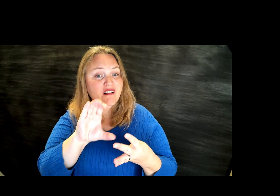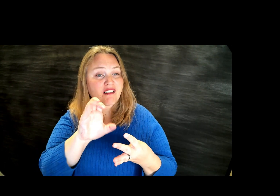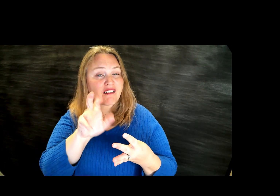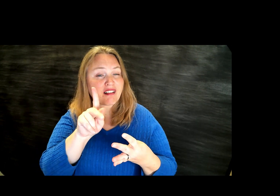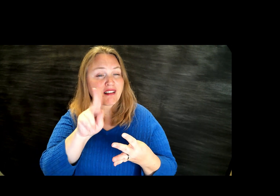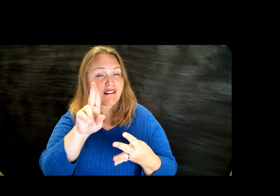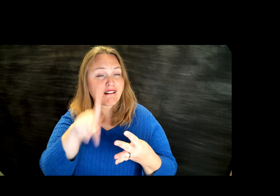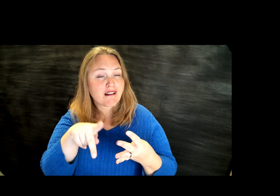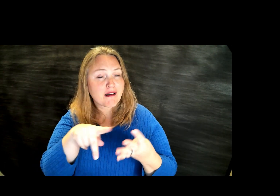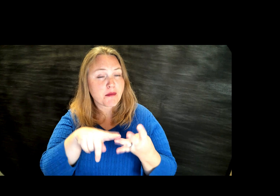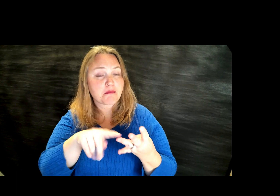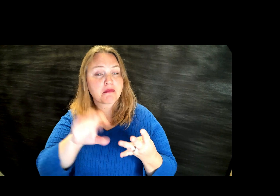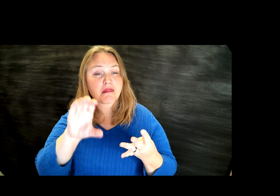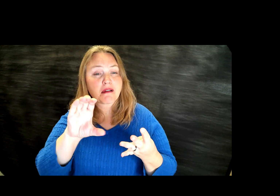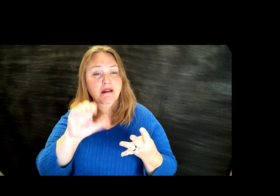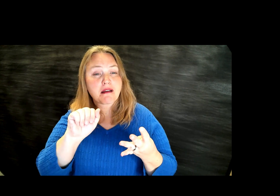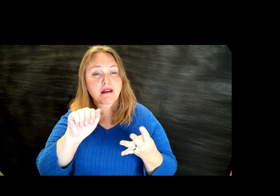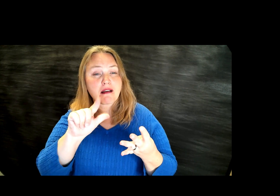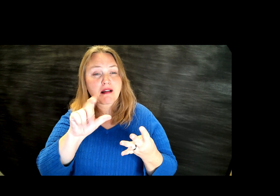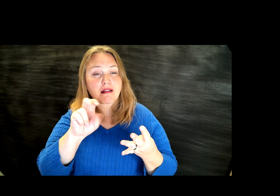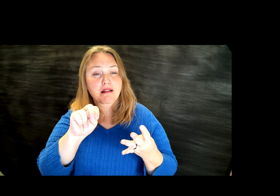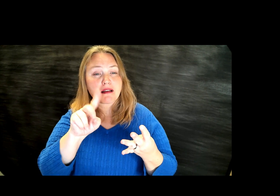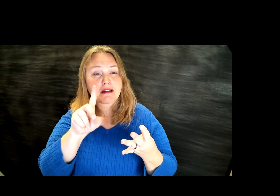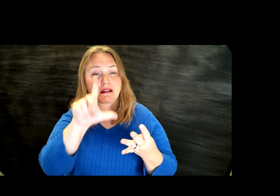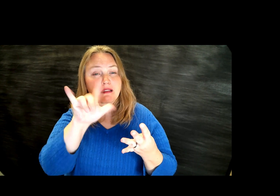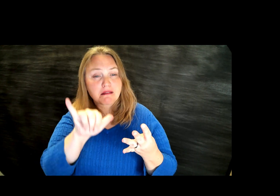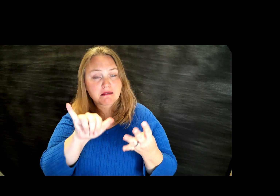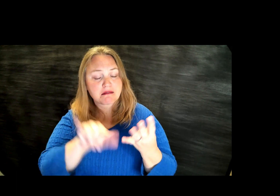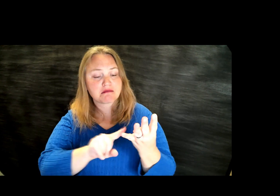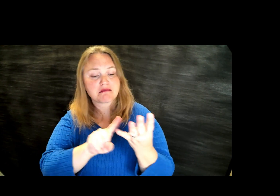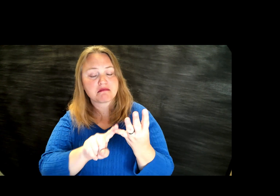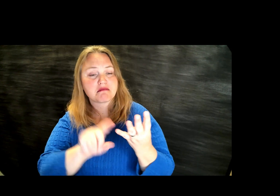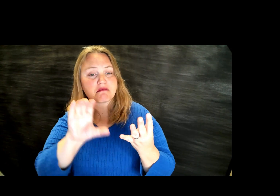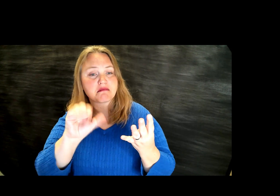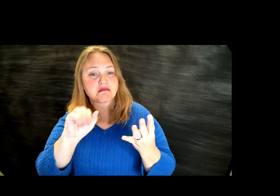I use Blackboard, ClickUp, Calendly, and Campuswire.